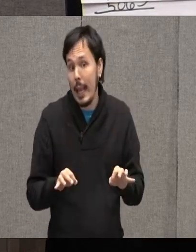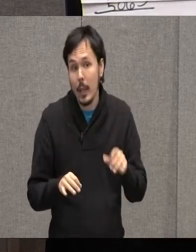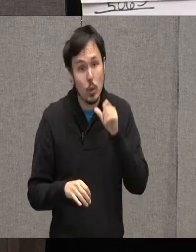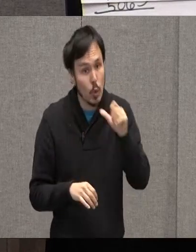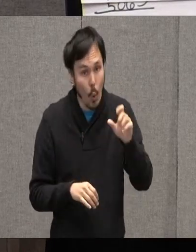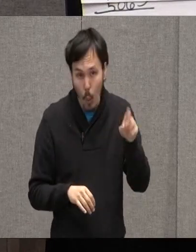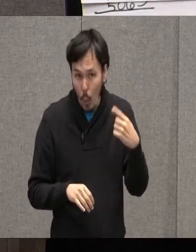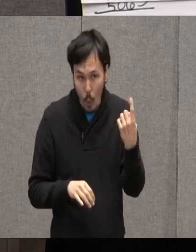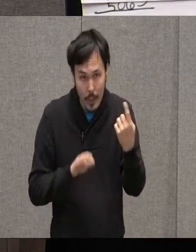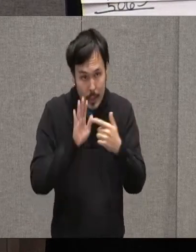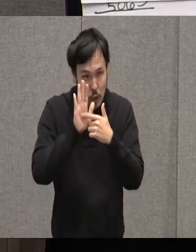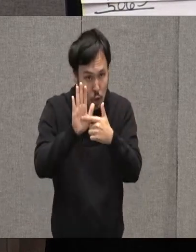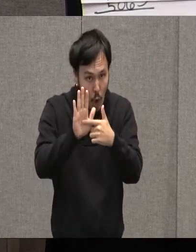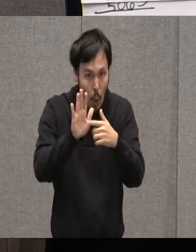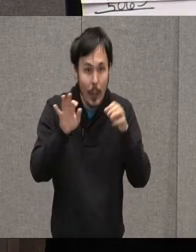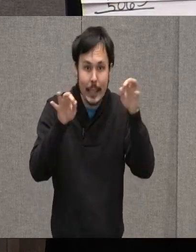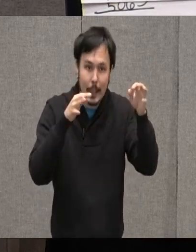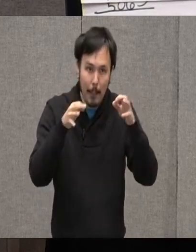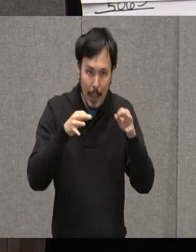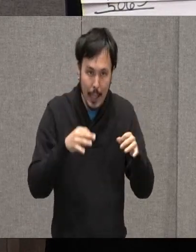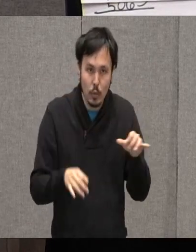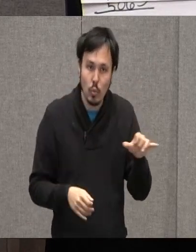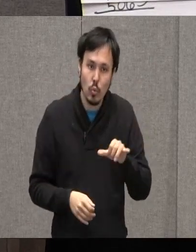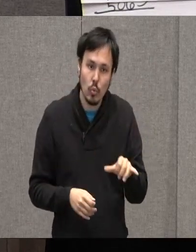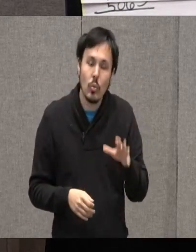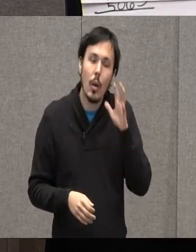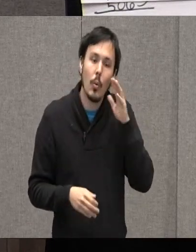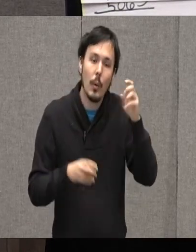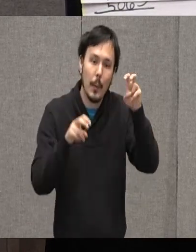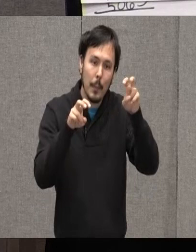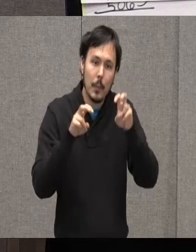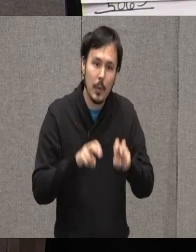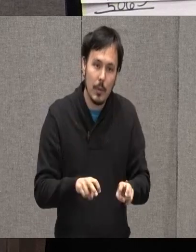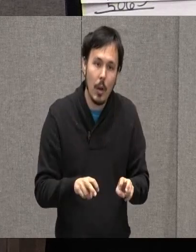So we're going to go ahead and move on to a read aloud